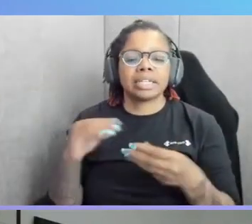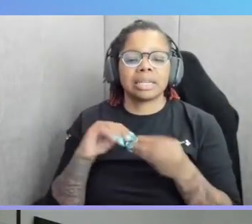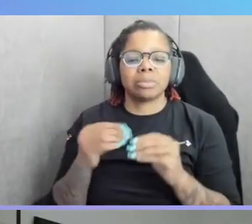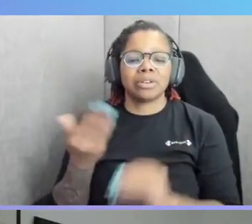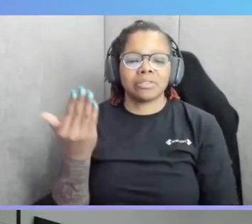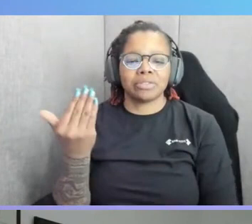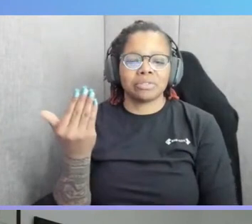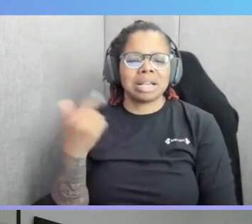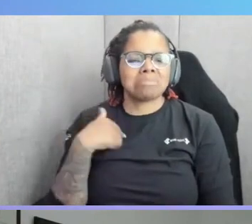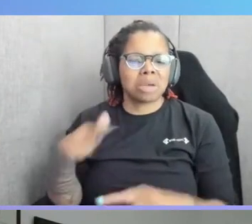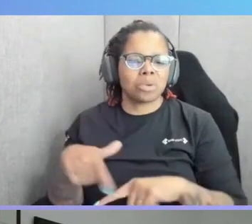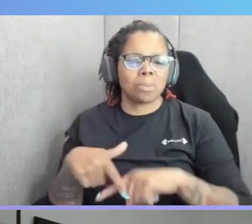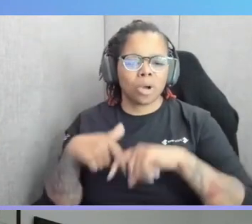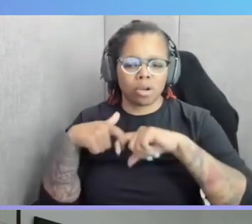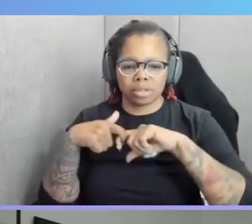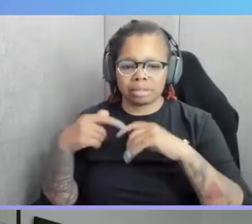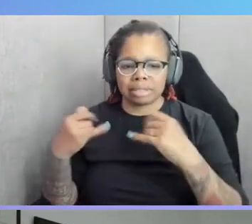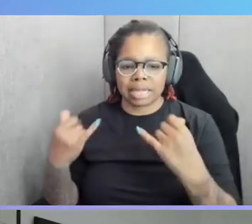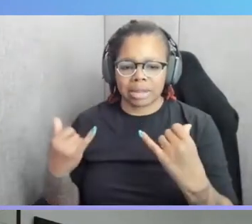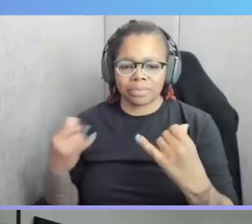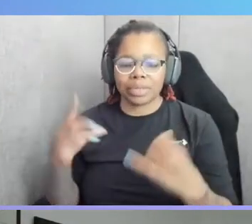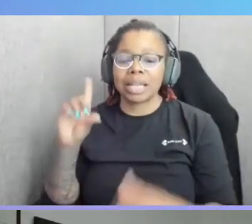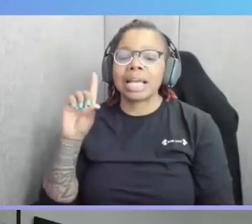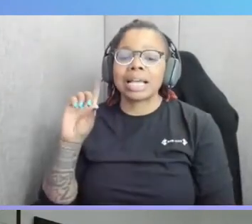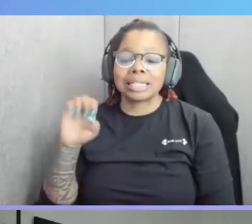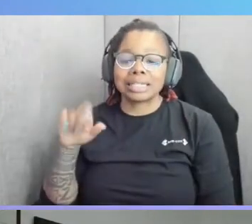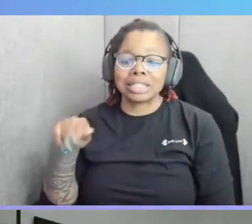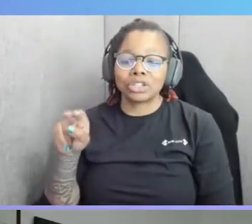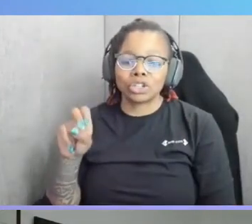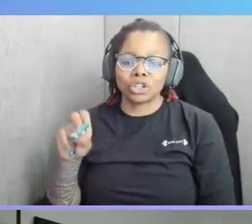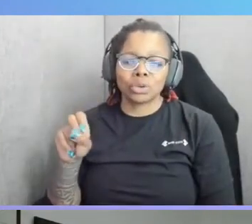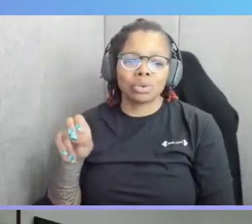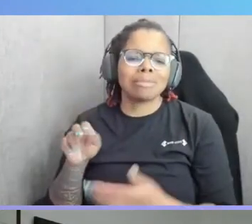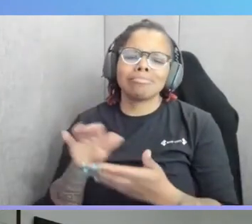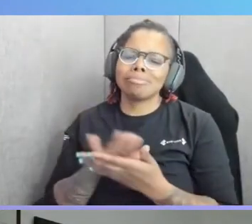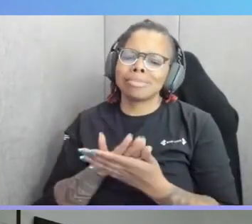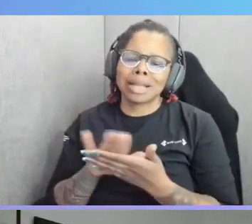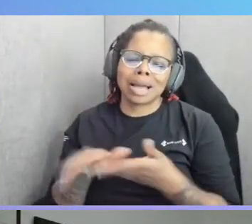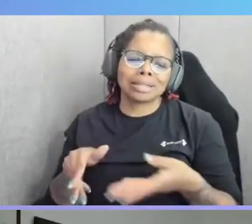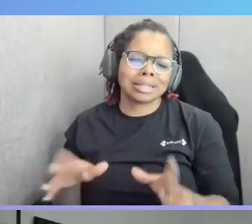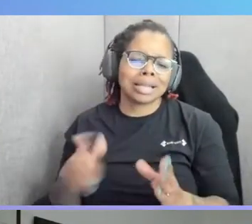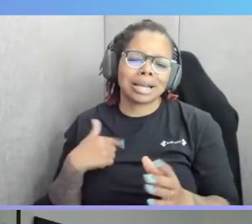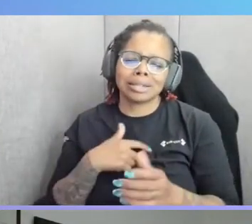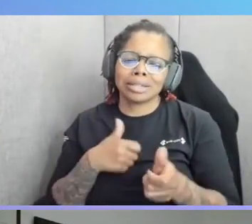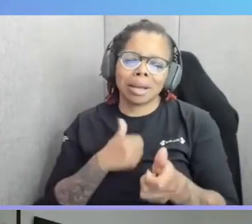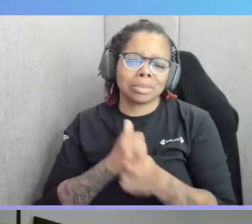going to pause here and say that Zeke has very kindly offered to let us update our slides. We've been working on this, um, pretty